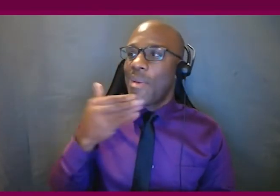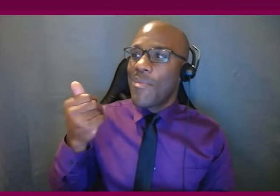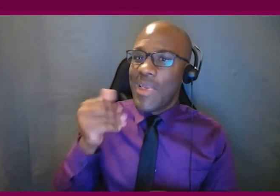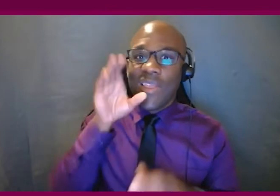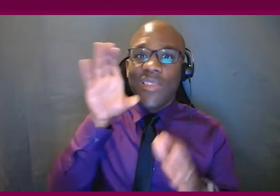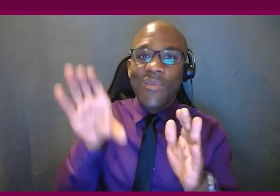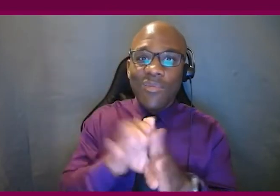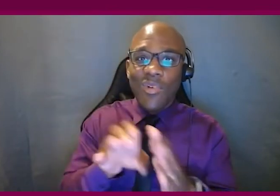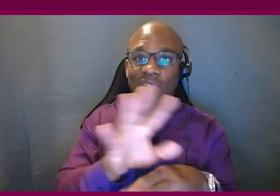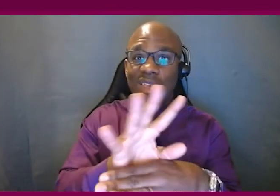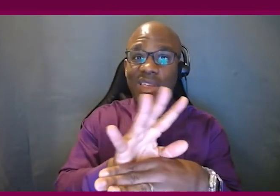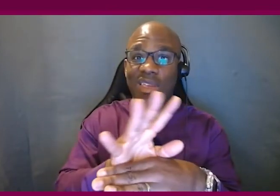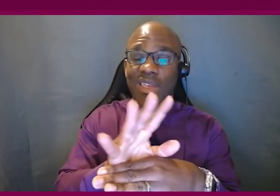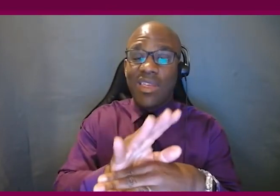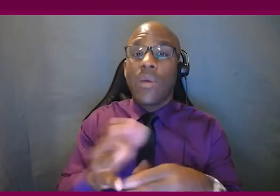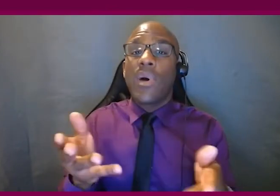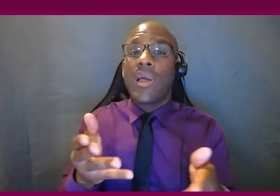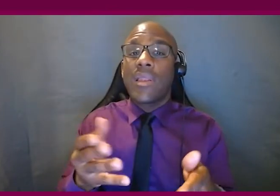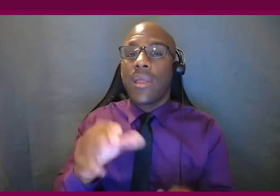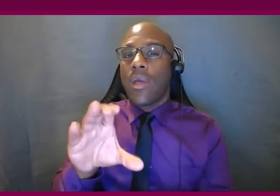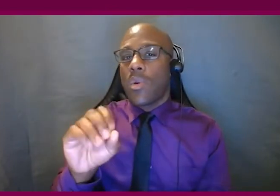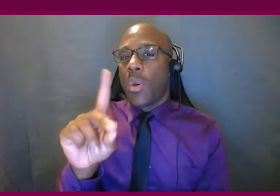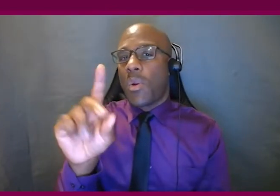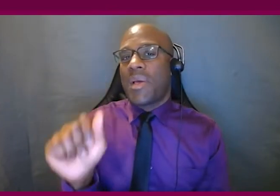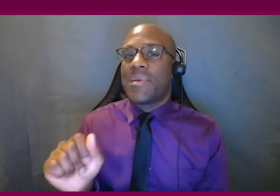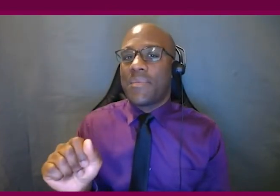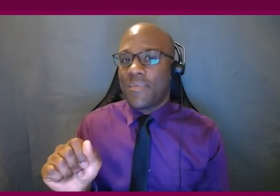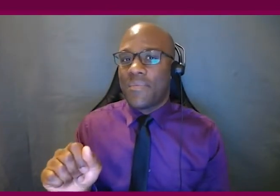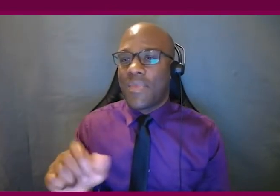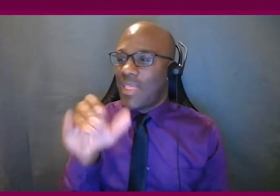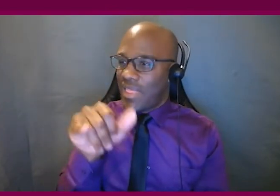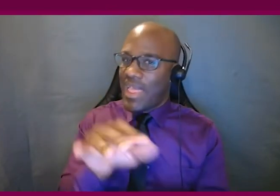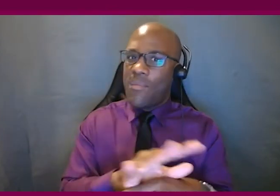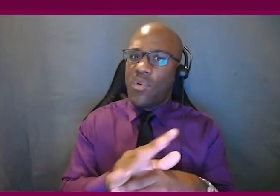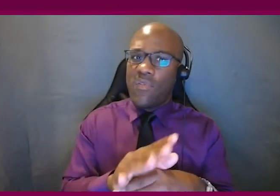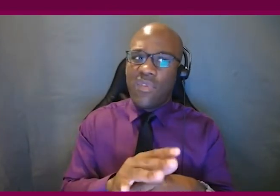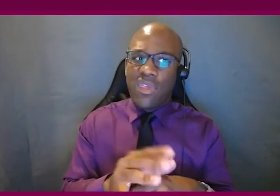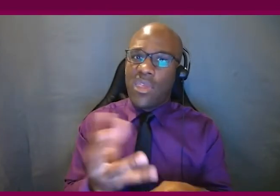and seeing that, and I'm seeing a lot of commercials on TV too with disability representation.